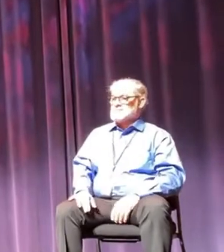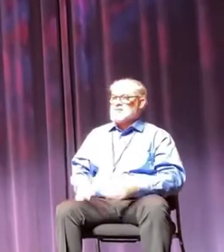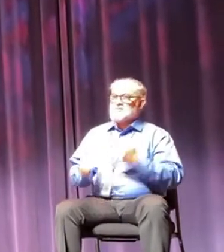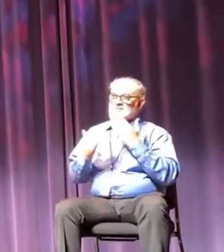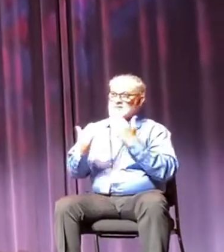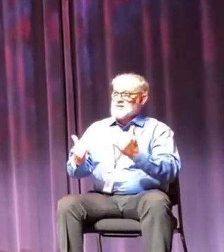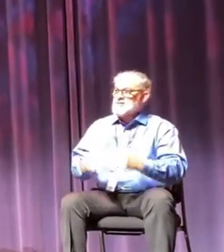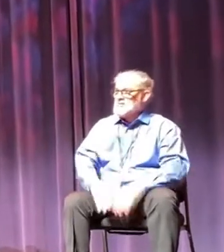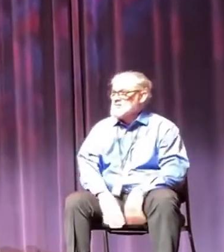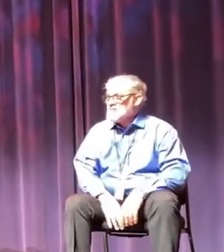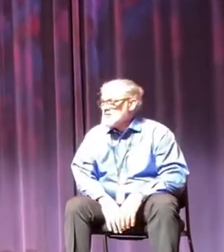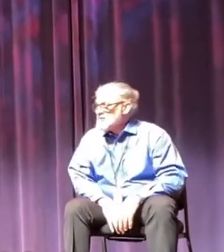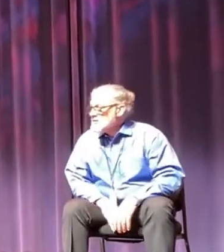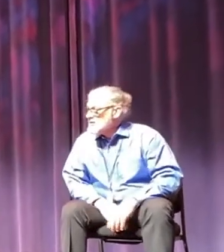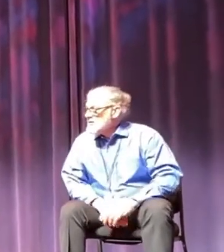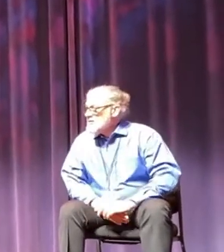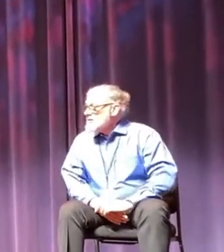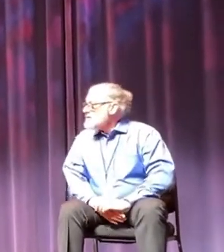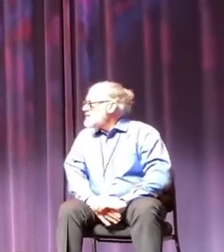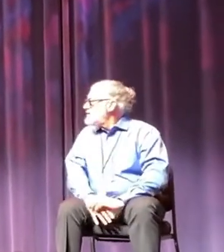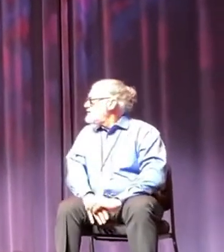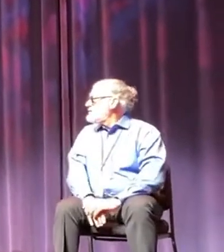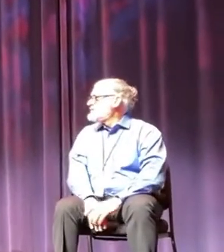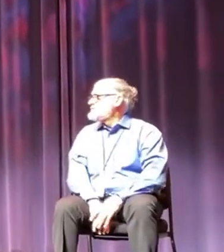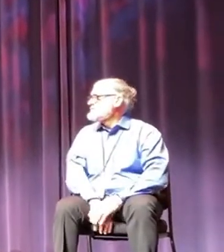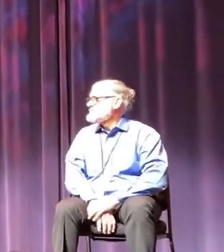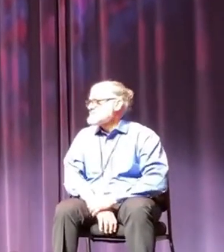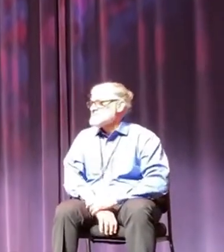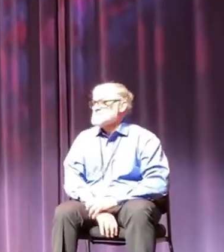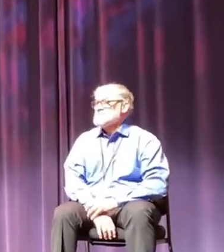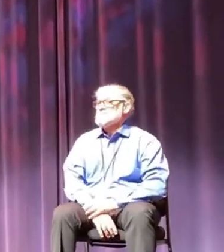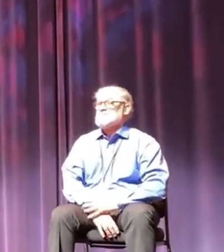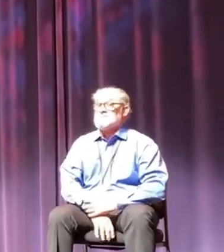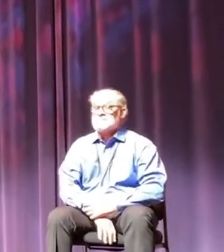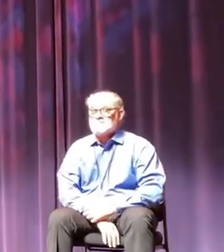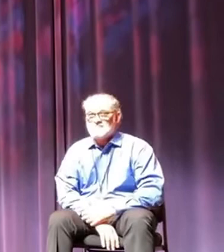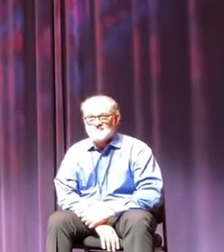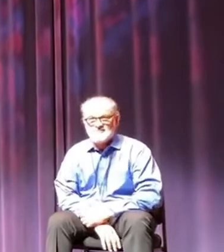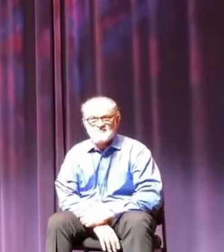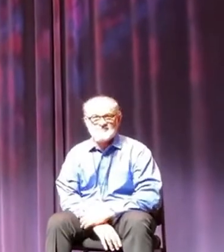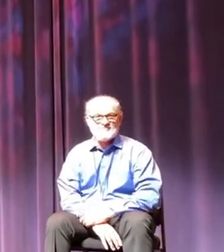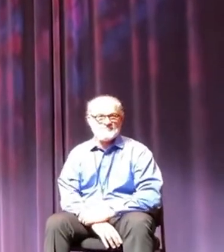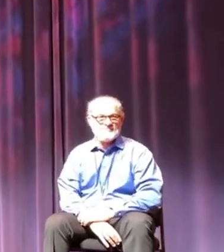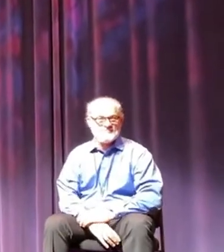Thank you. (audience clapping)